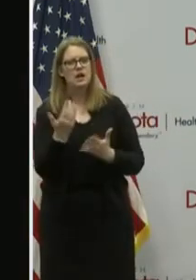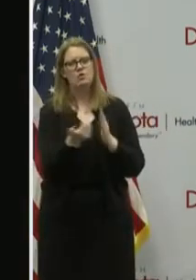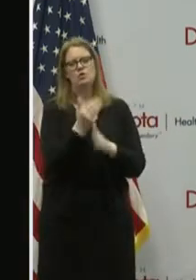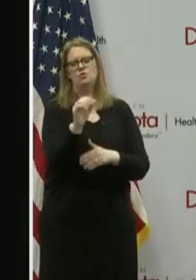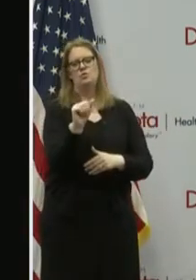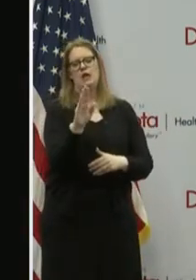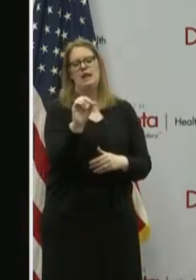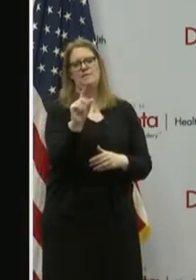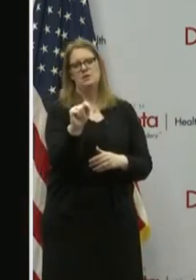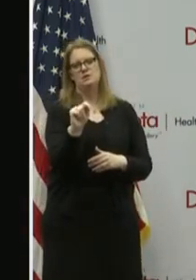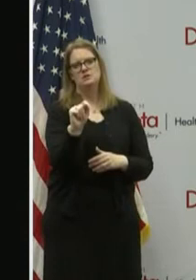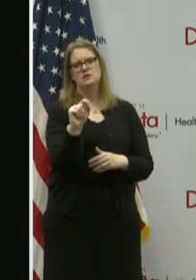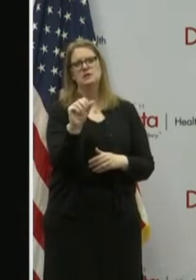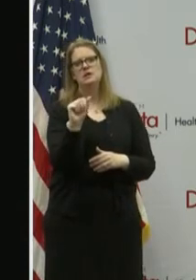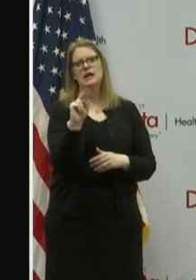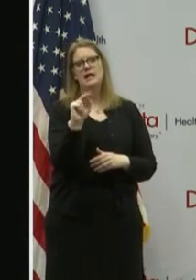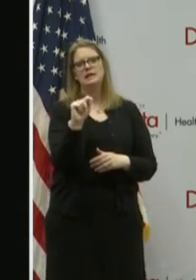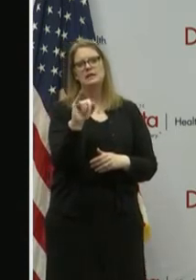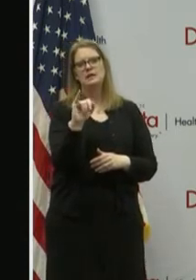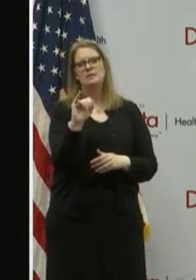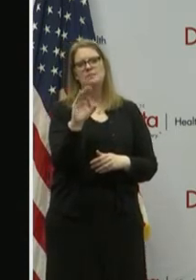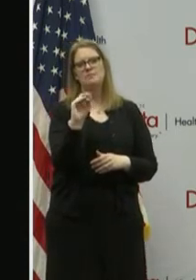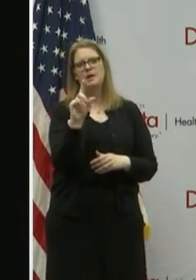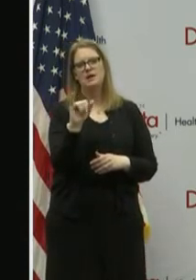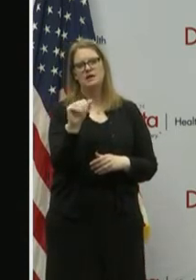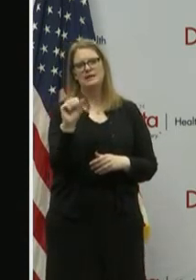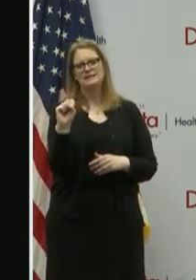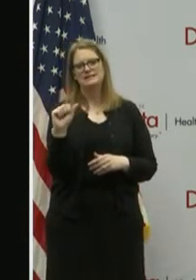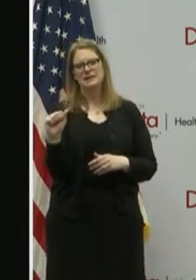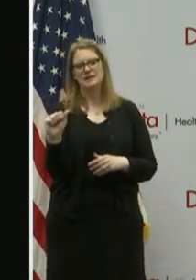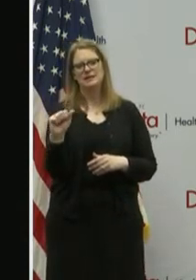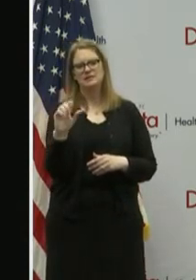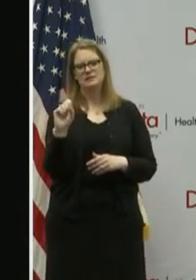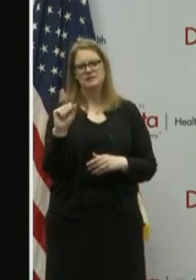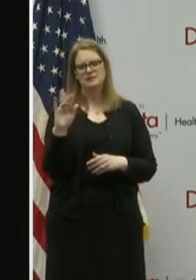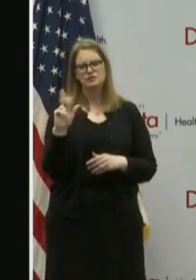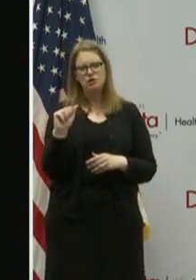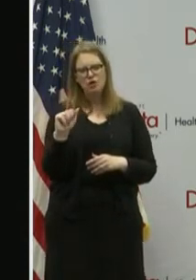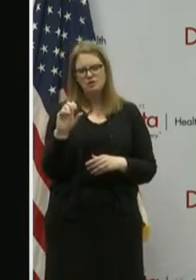NORTH DAKOTA. THE VALIDATION STUDY, FOR A NEW